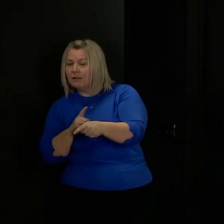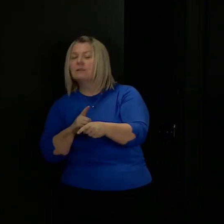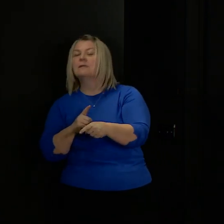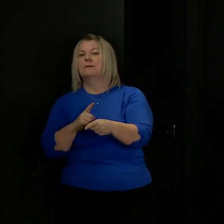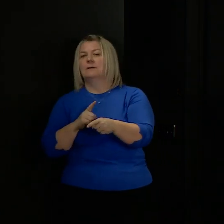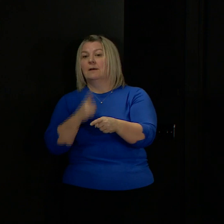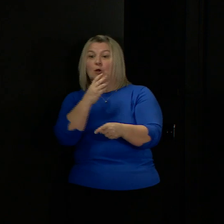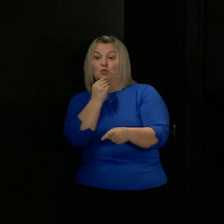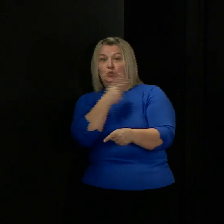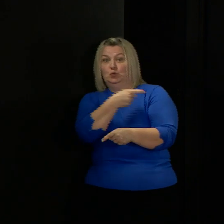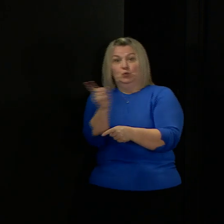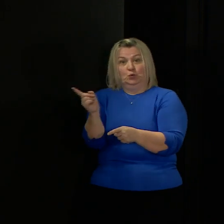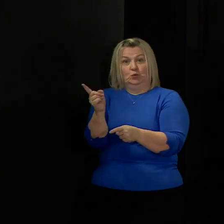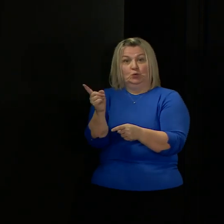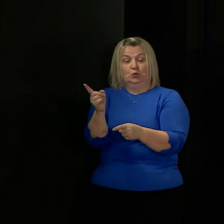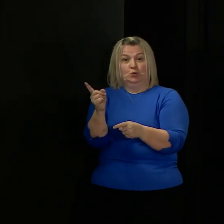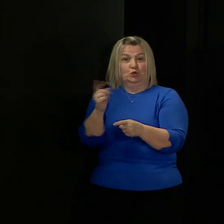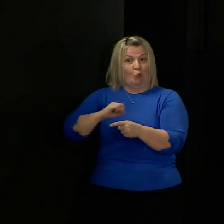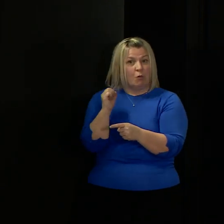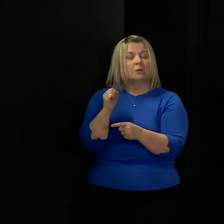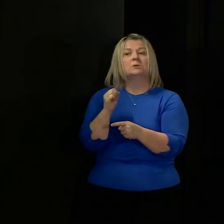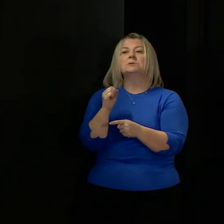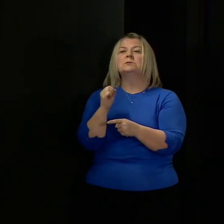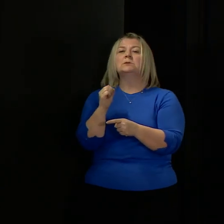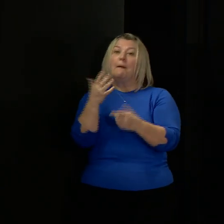only those who fight kind of moderate or severe disease and therefore a marked